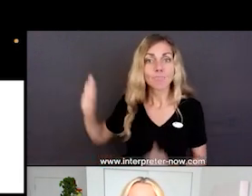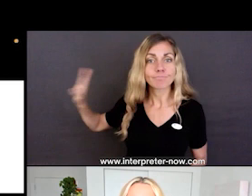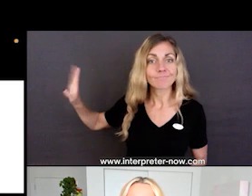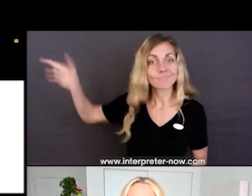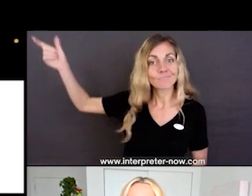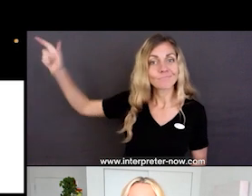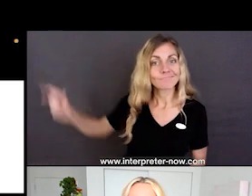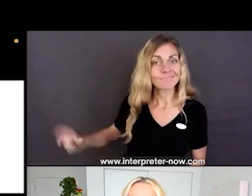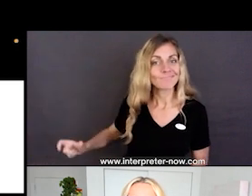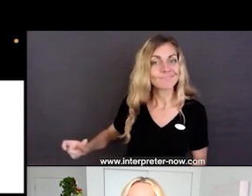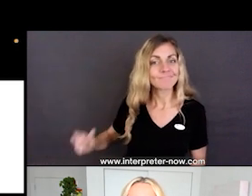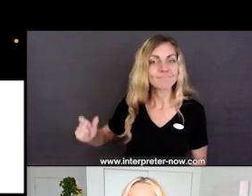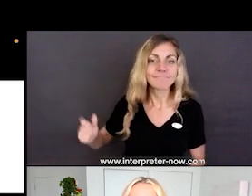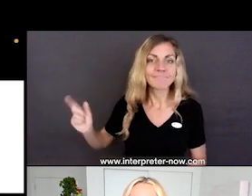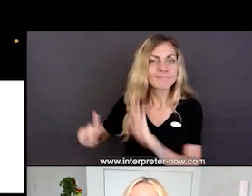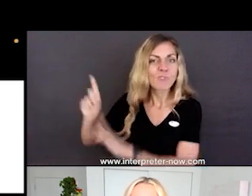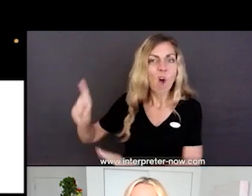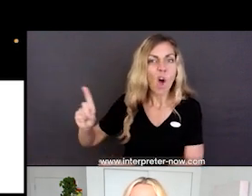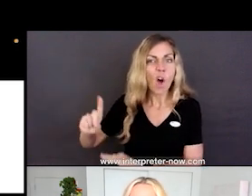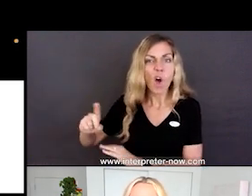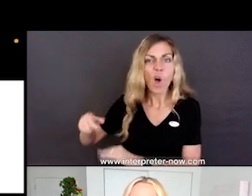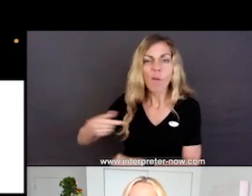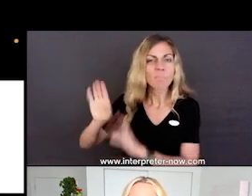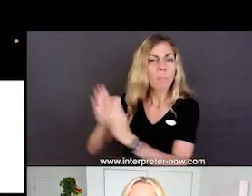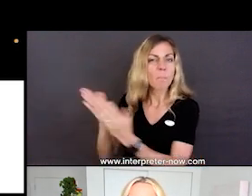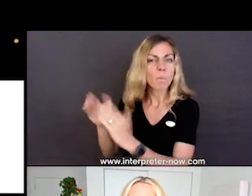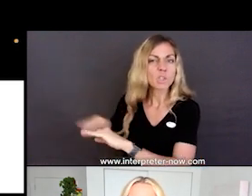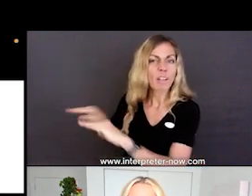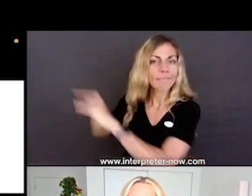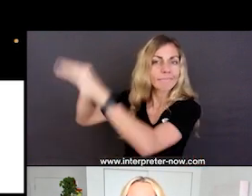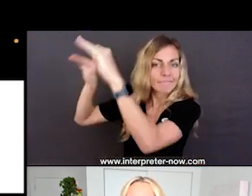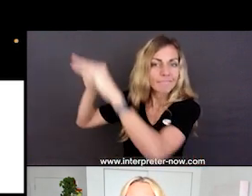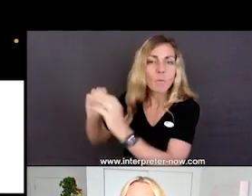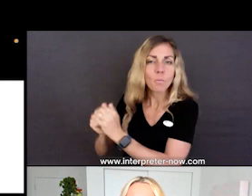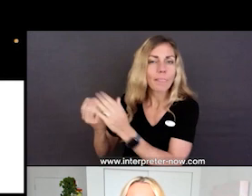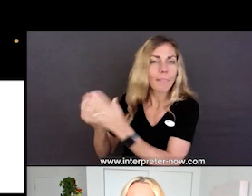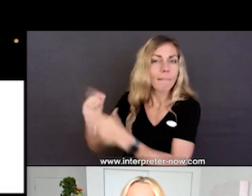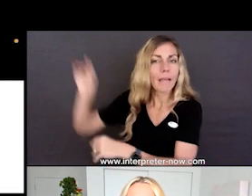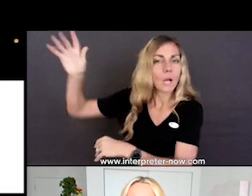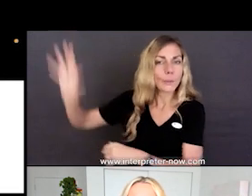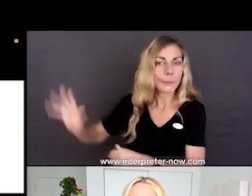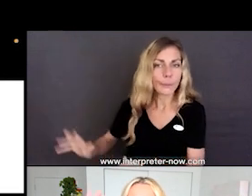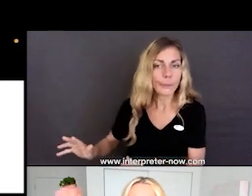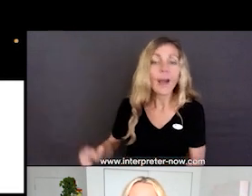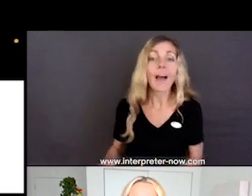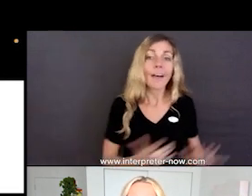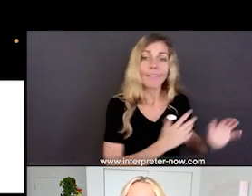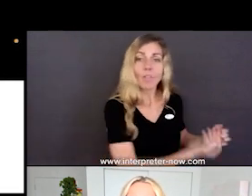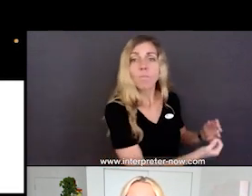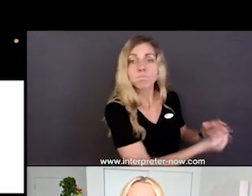In my background on one side is a tall, narrow bookshelf, and a plant kind of going down